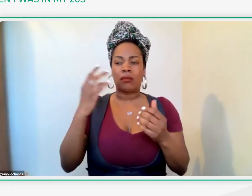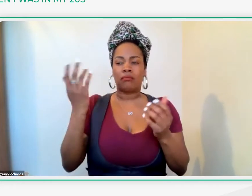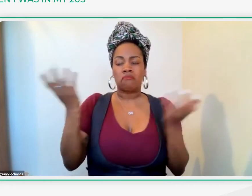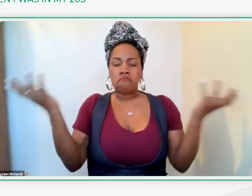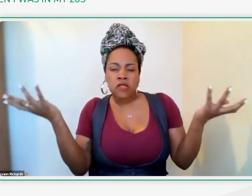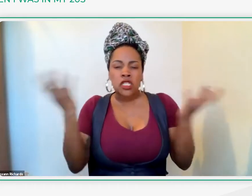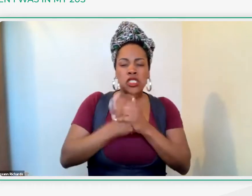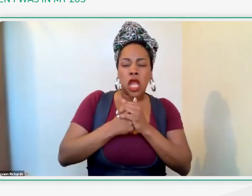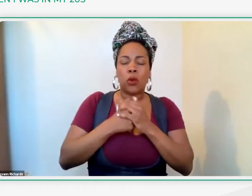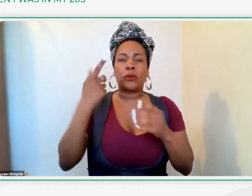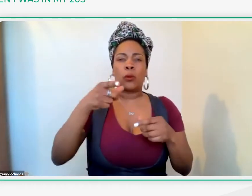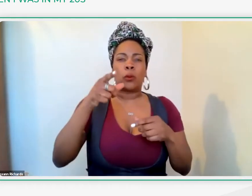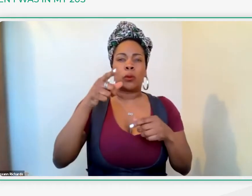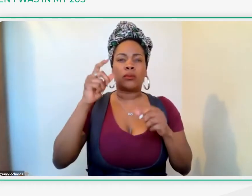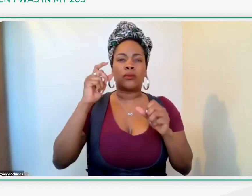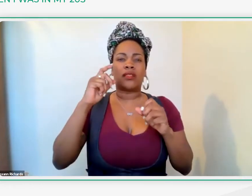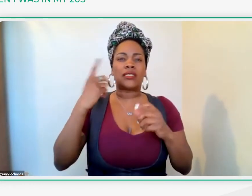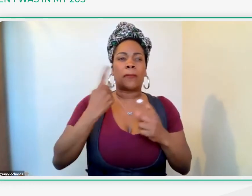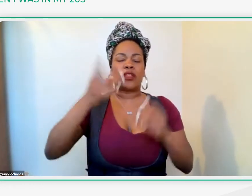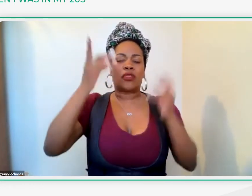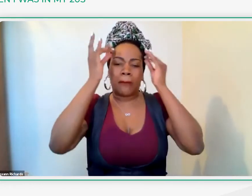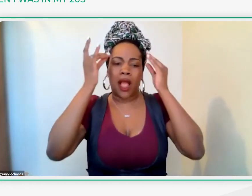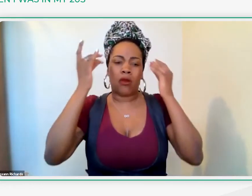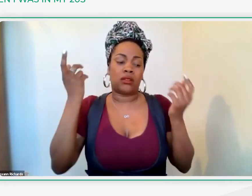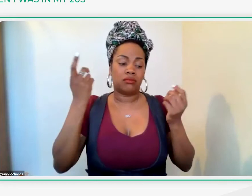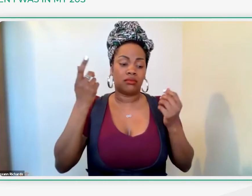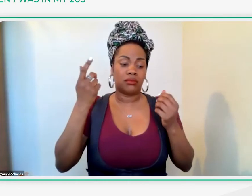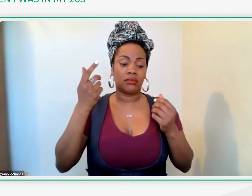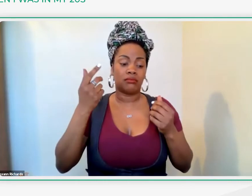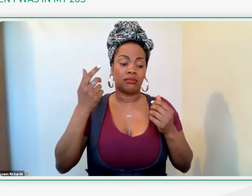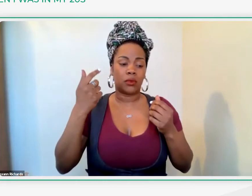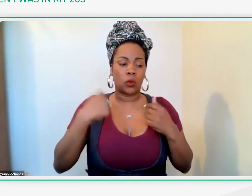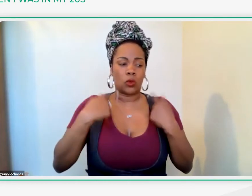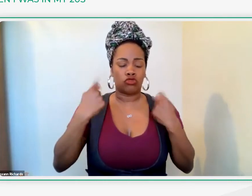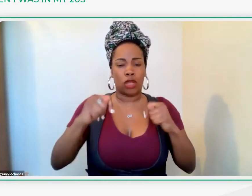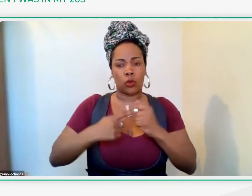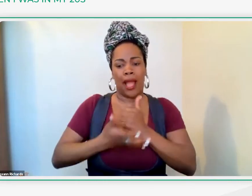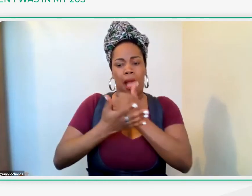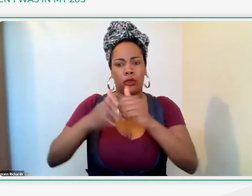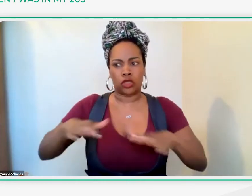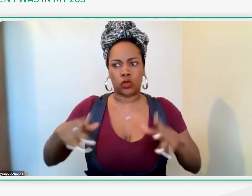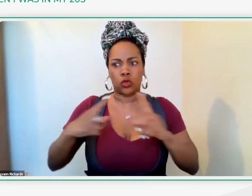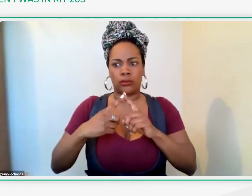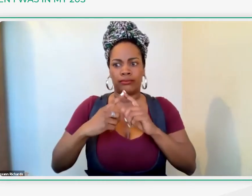If they abuse it, take the credit card. So this is something that you may want to think about.